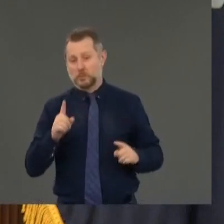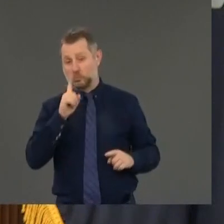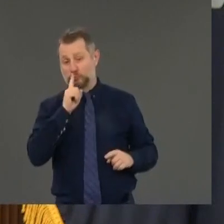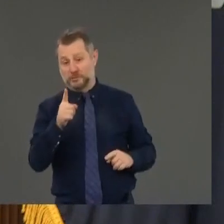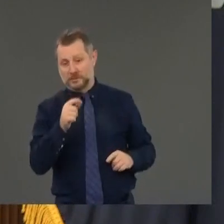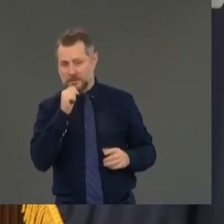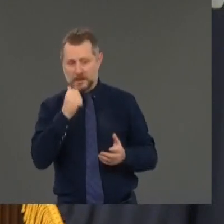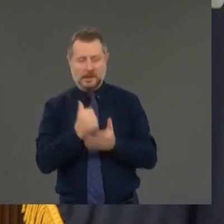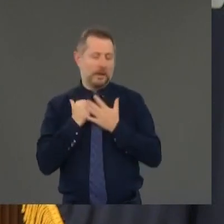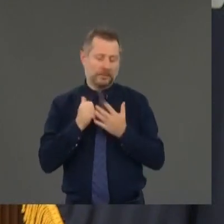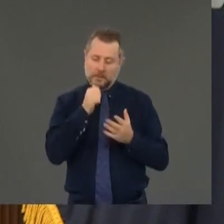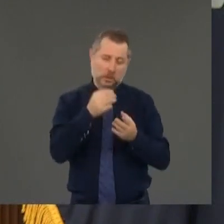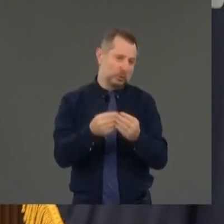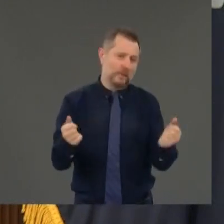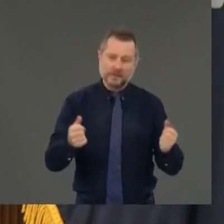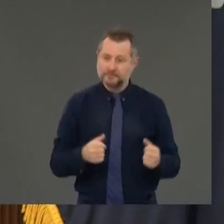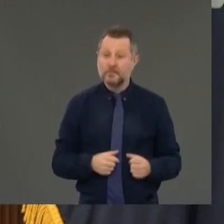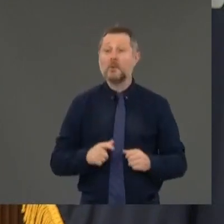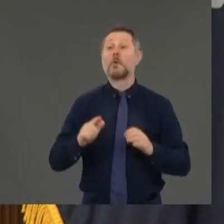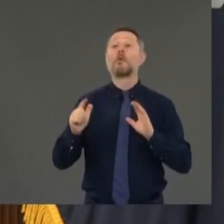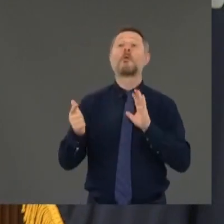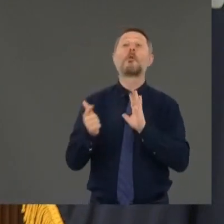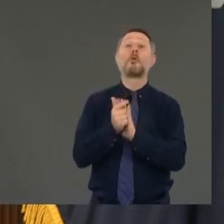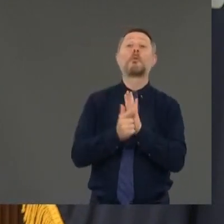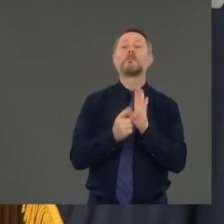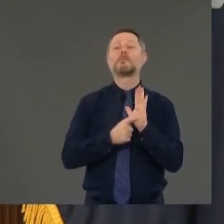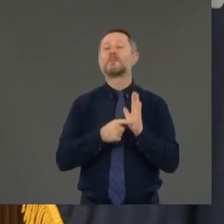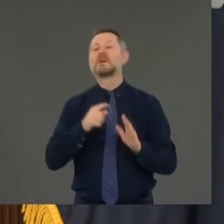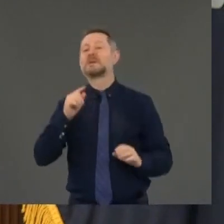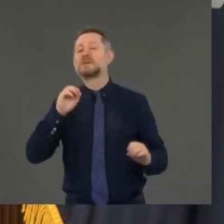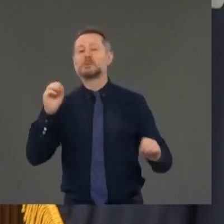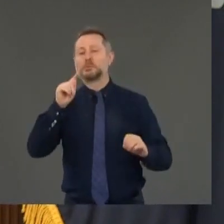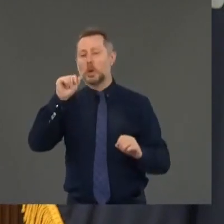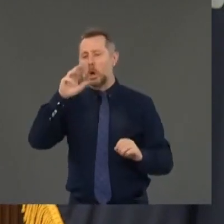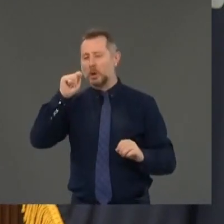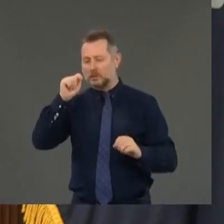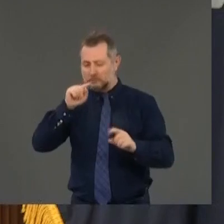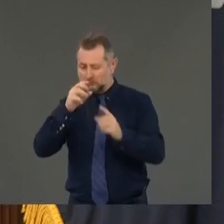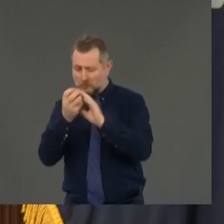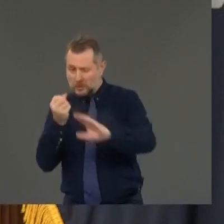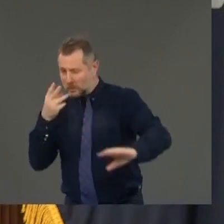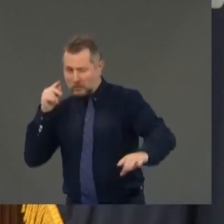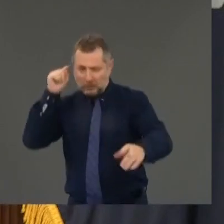WHICH ARE NICE, BUT ARE NOT